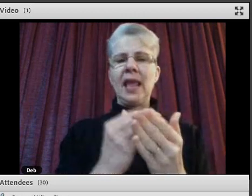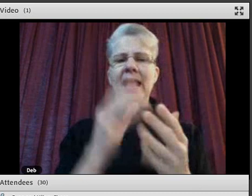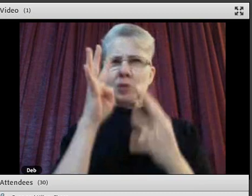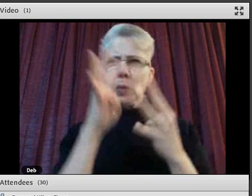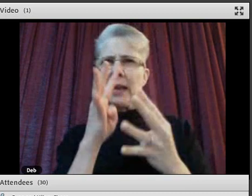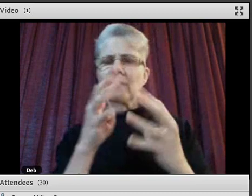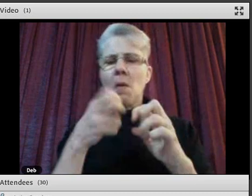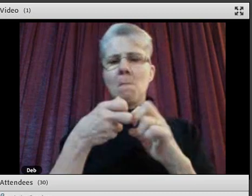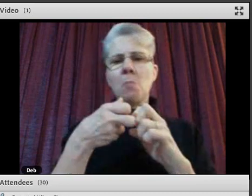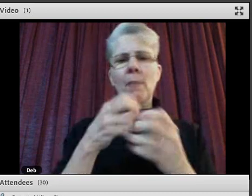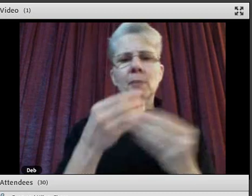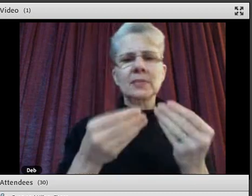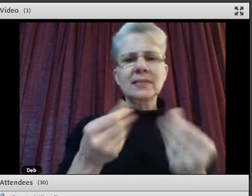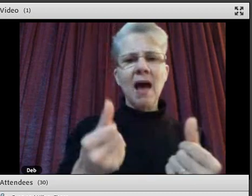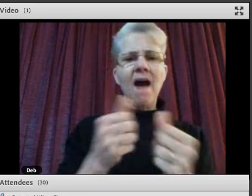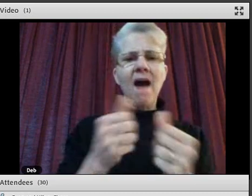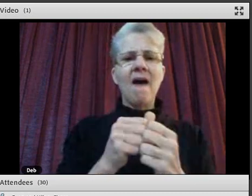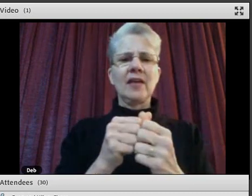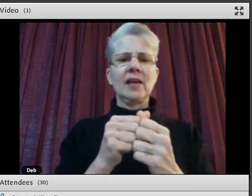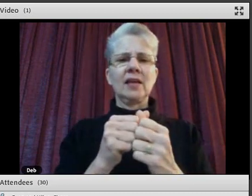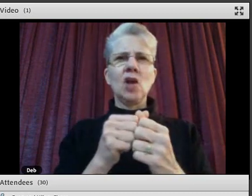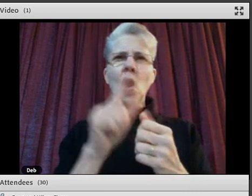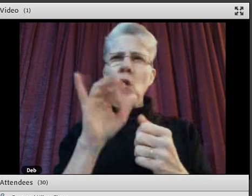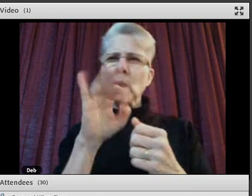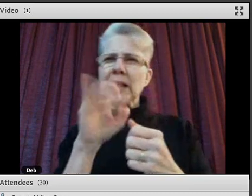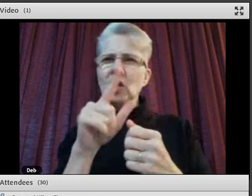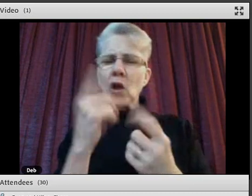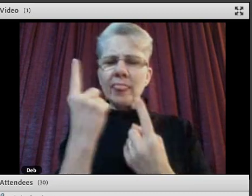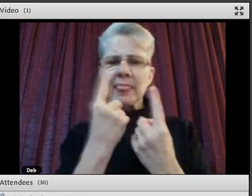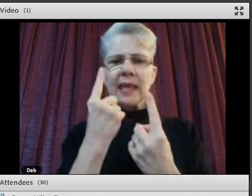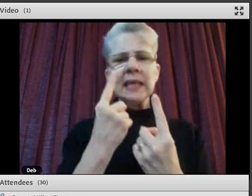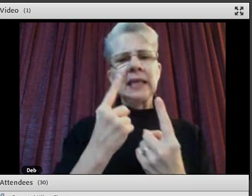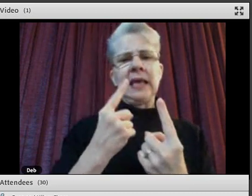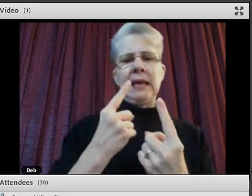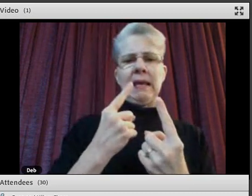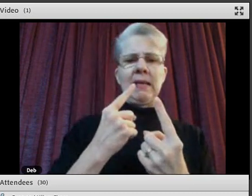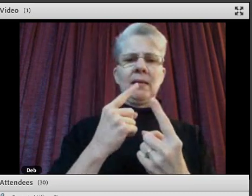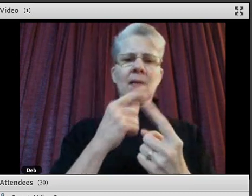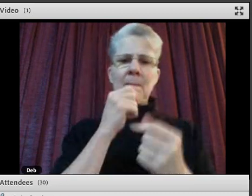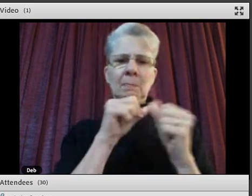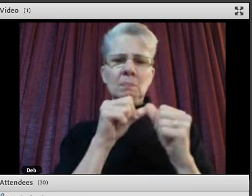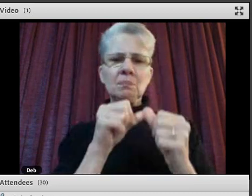thinking critically, and working through things using the knowledge that you have and applying it to something